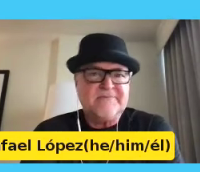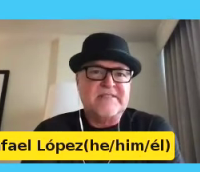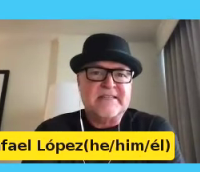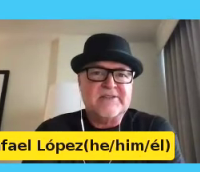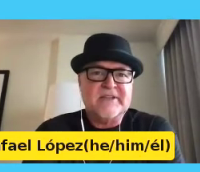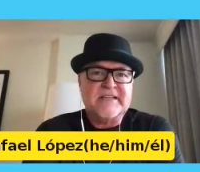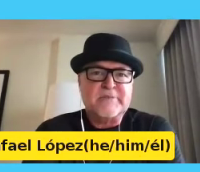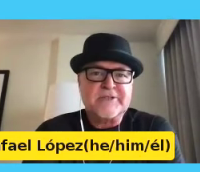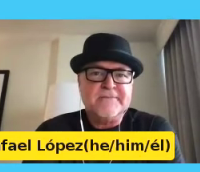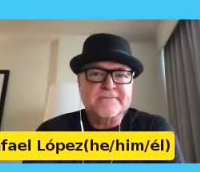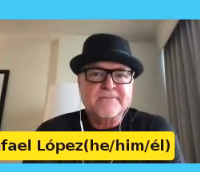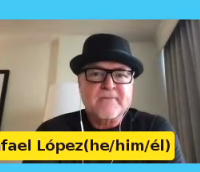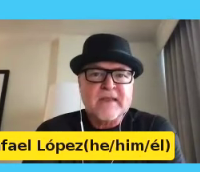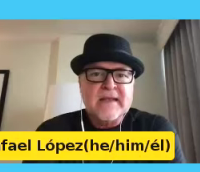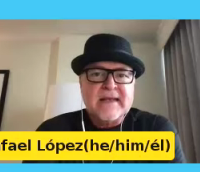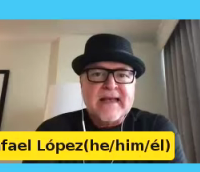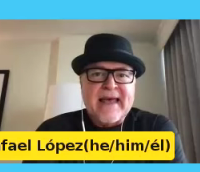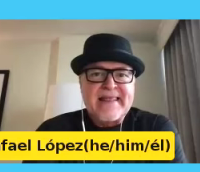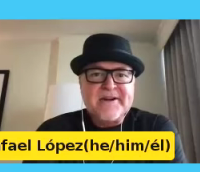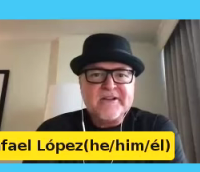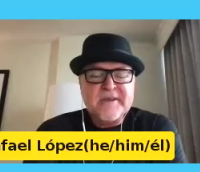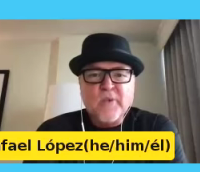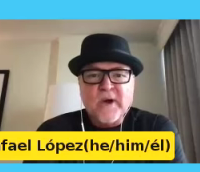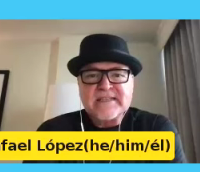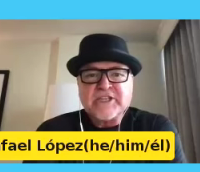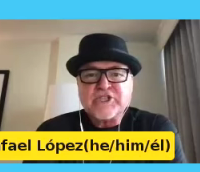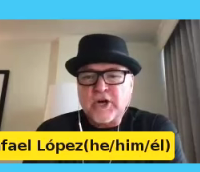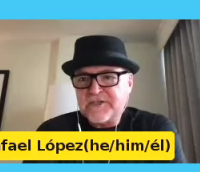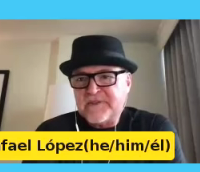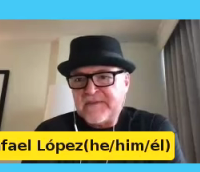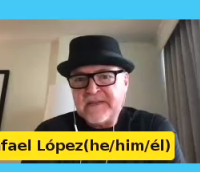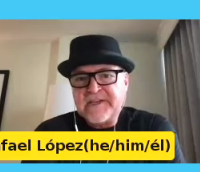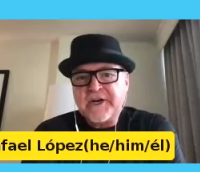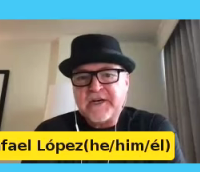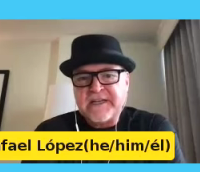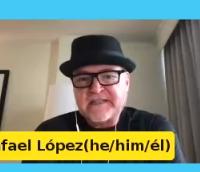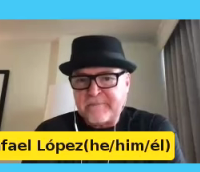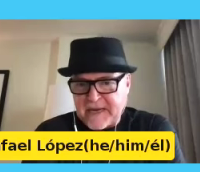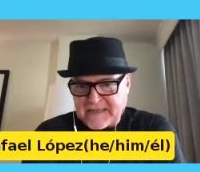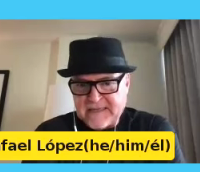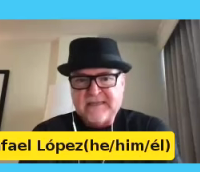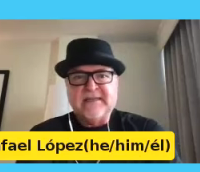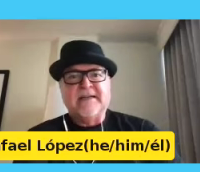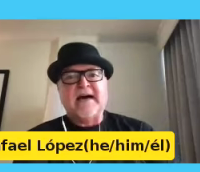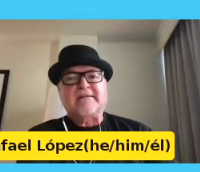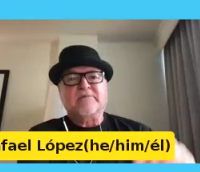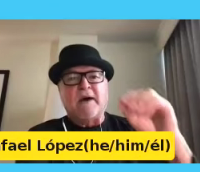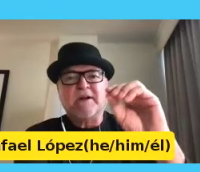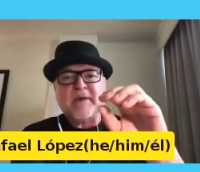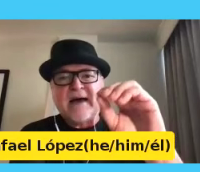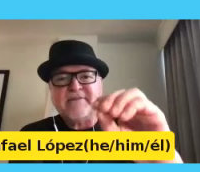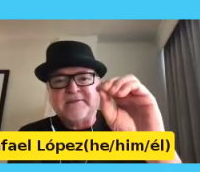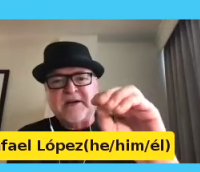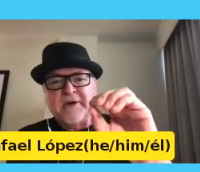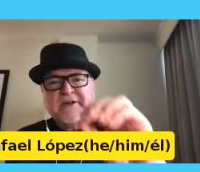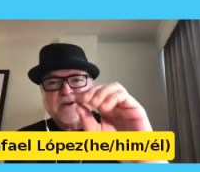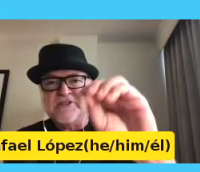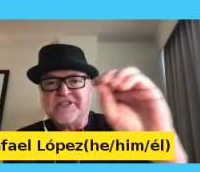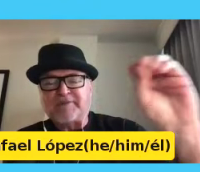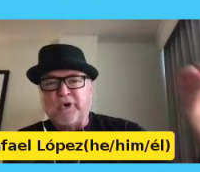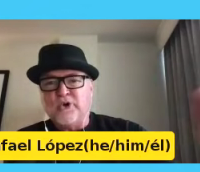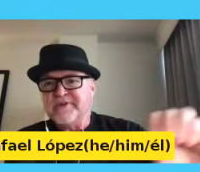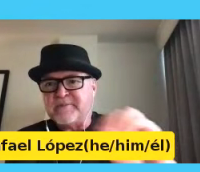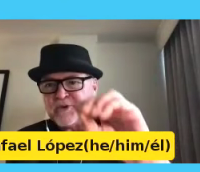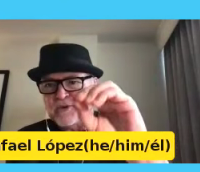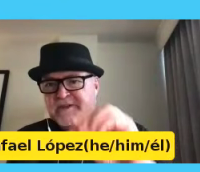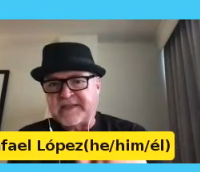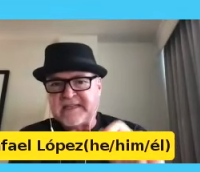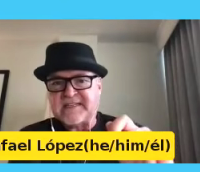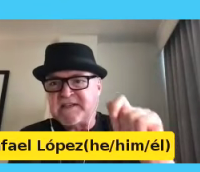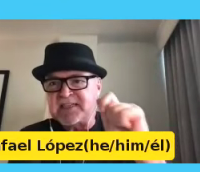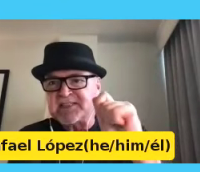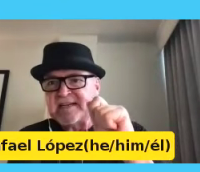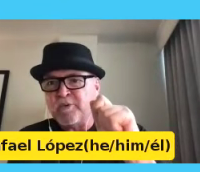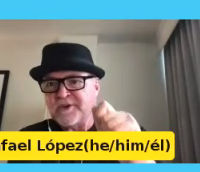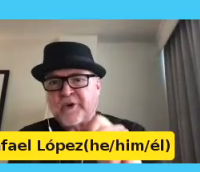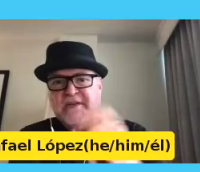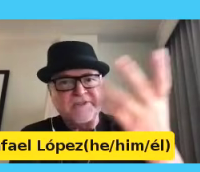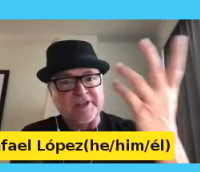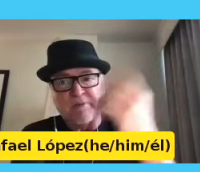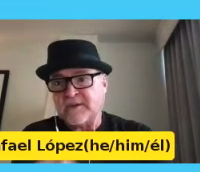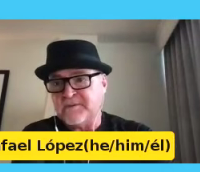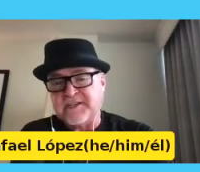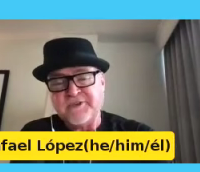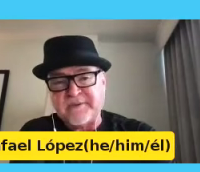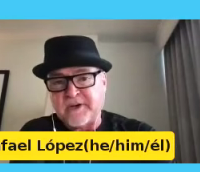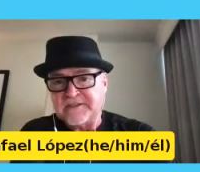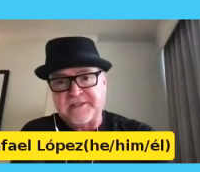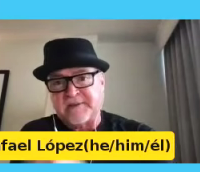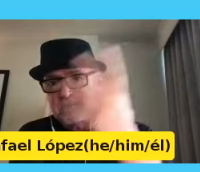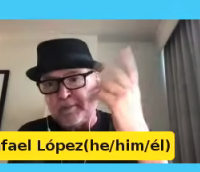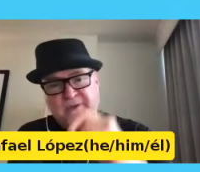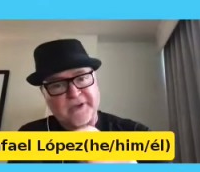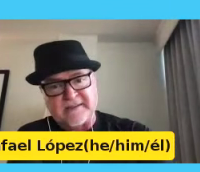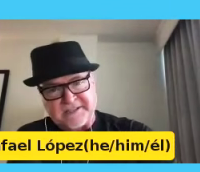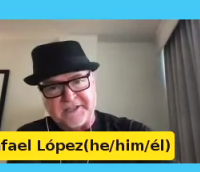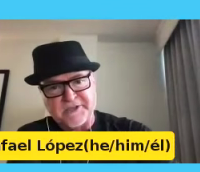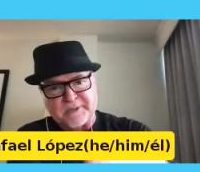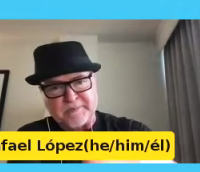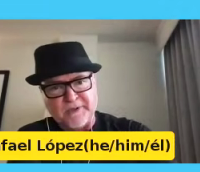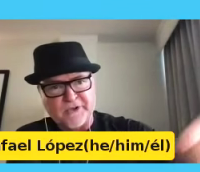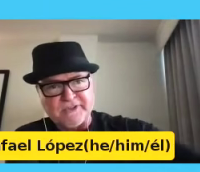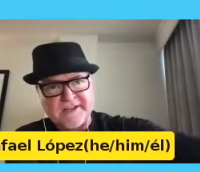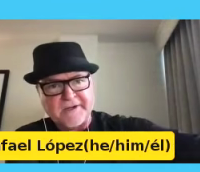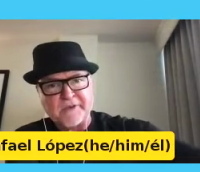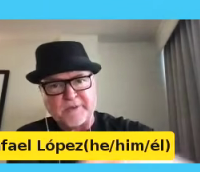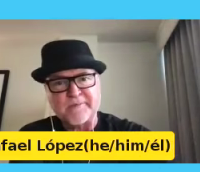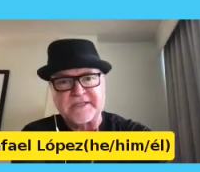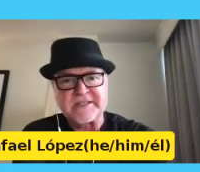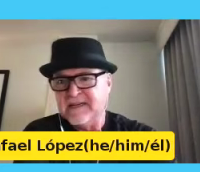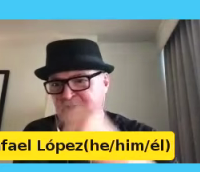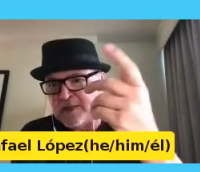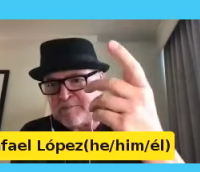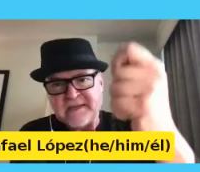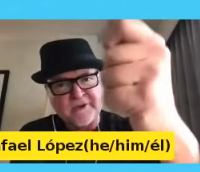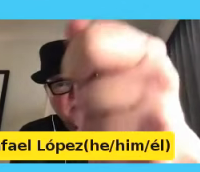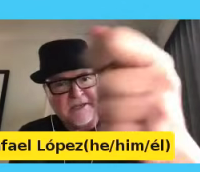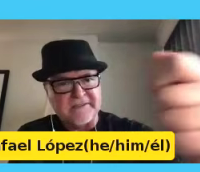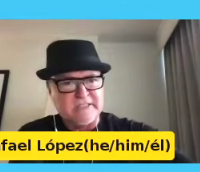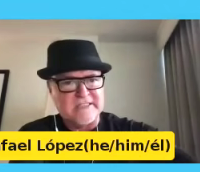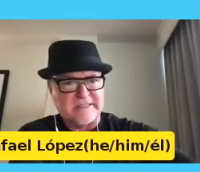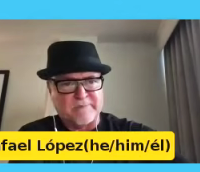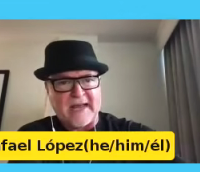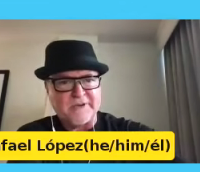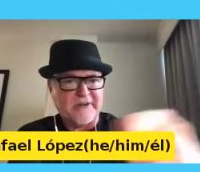So this is what I call the color bar. We actually extend some tables. We set up all the colors. And you can see how we already have some of those labels ready. We have the little plastic jars ready to go. And what I like to do here is invite high school kids, or some of the